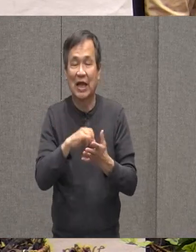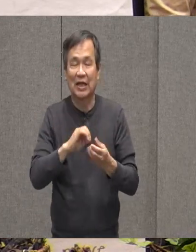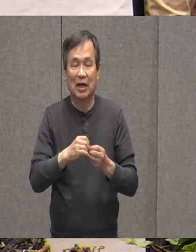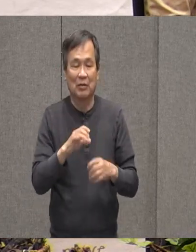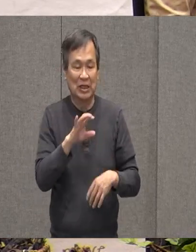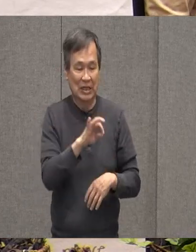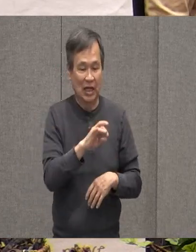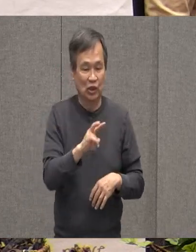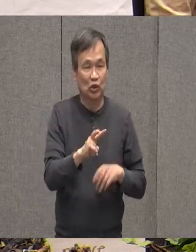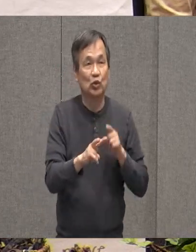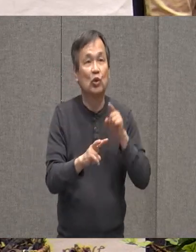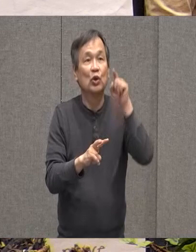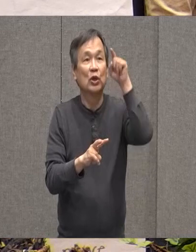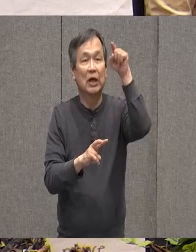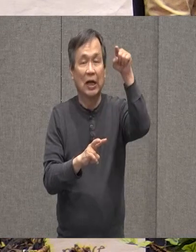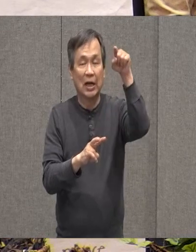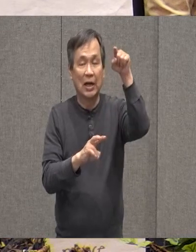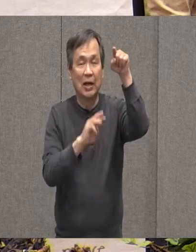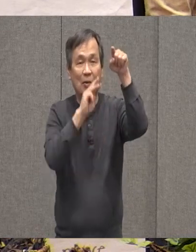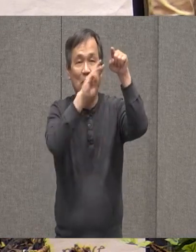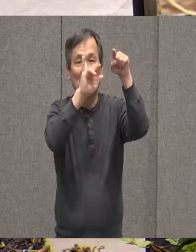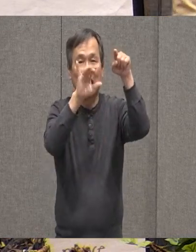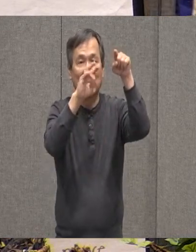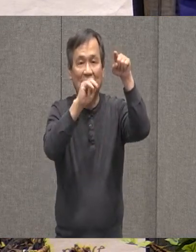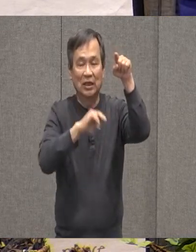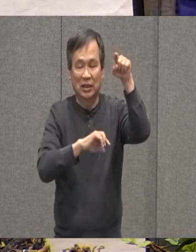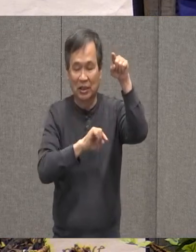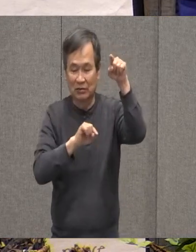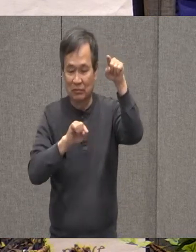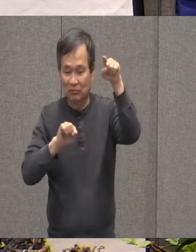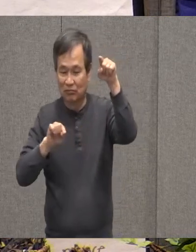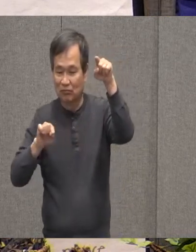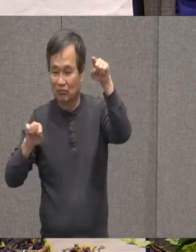92 million dollars, wow.